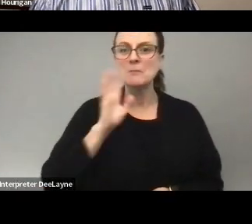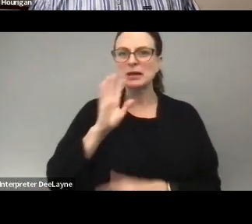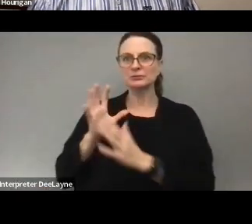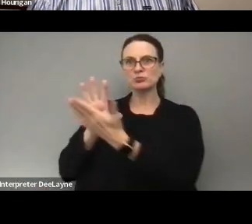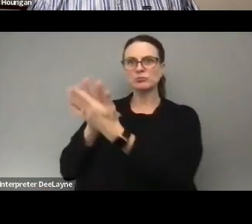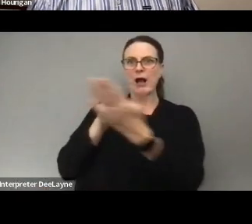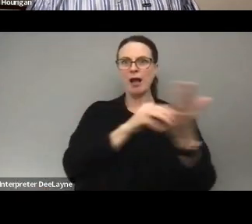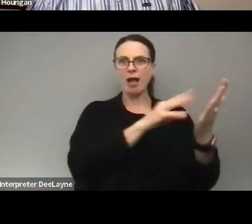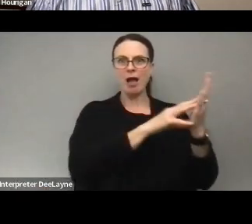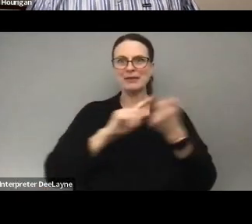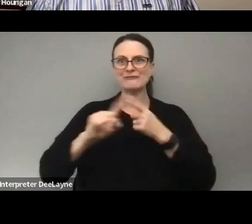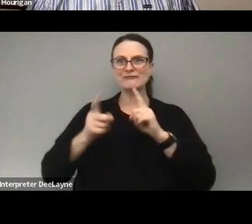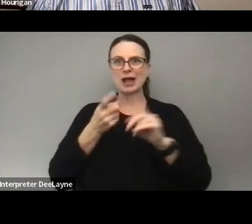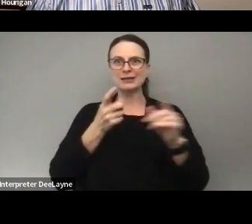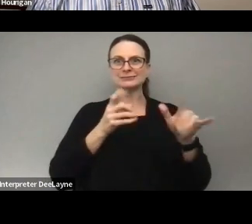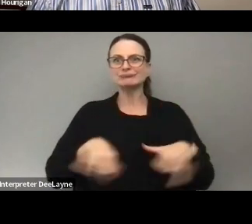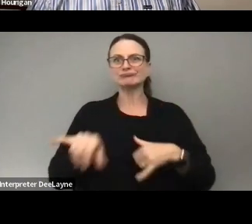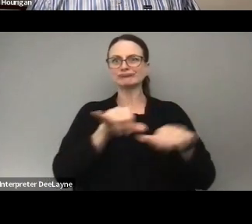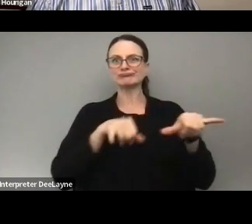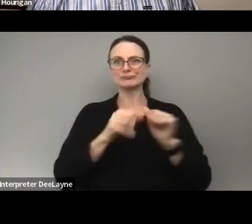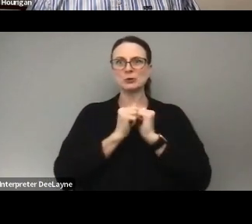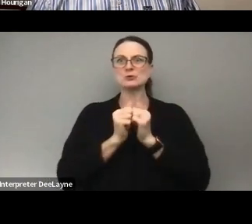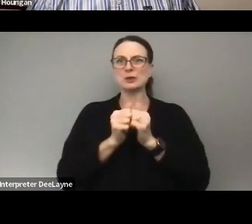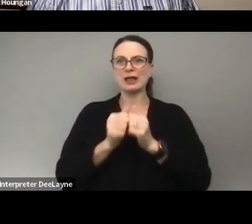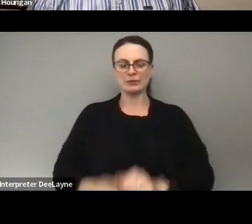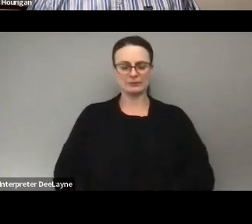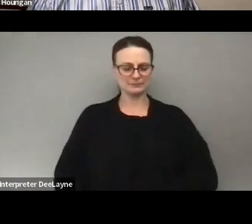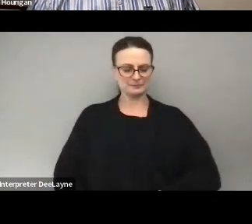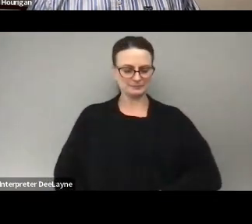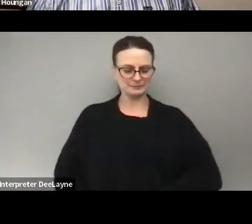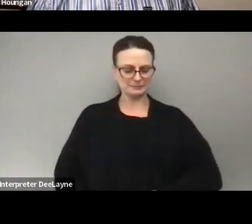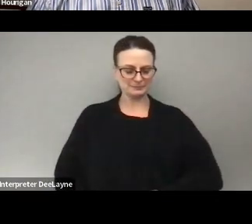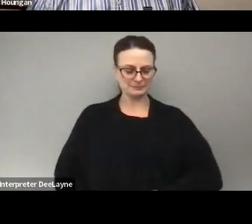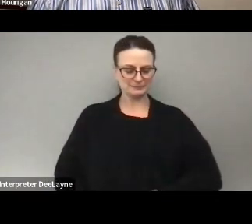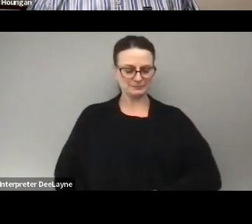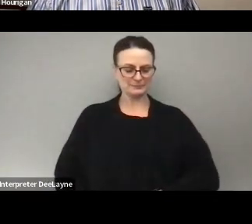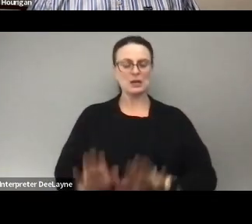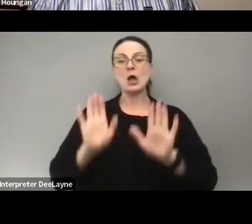And it's a great way to explore children's literature